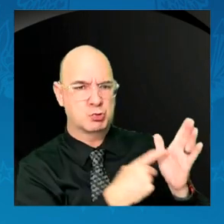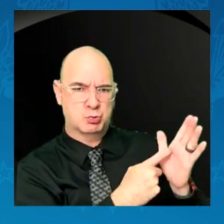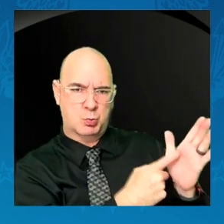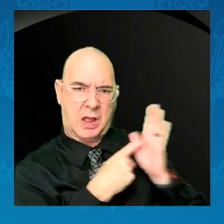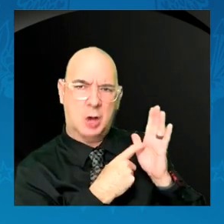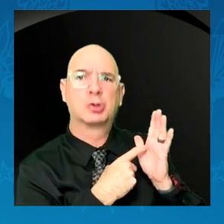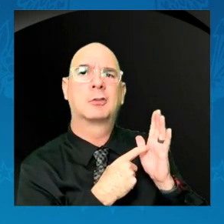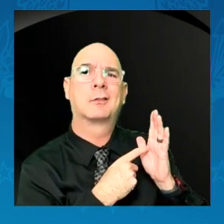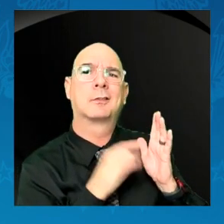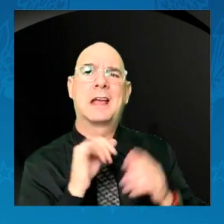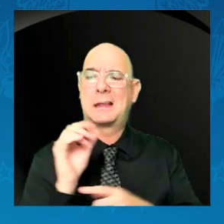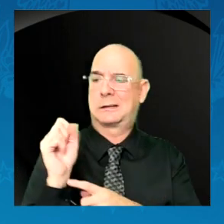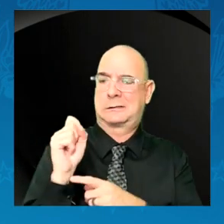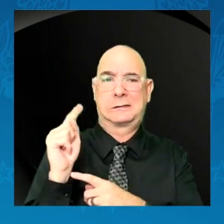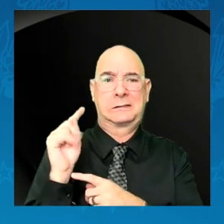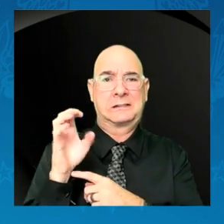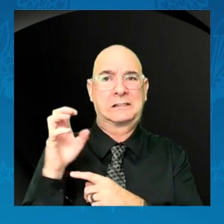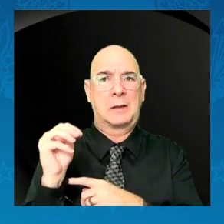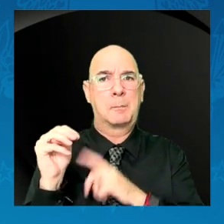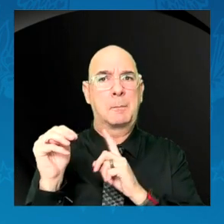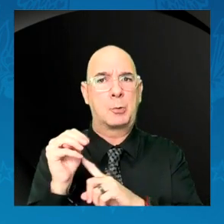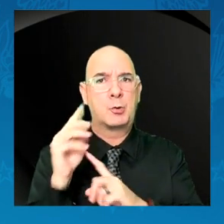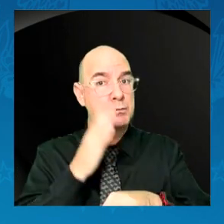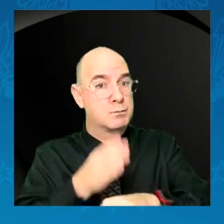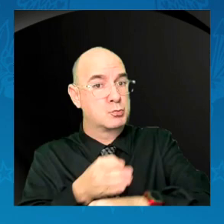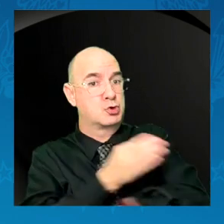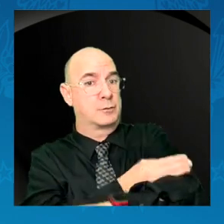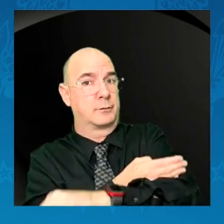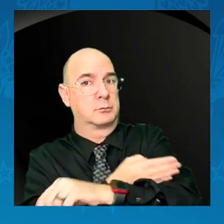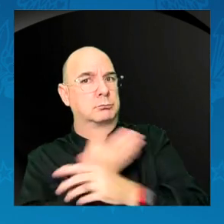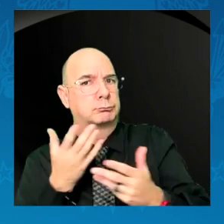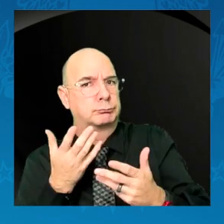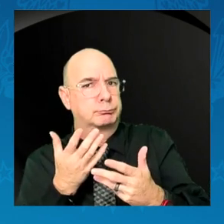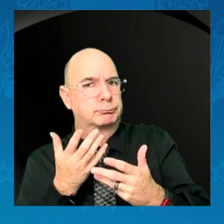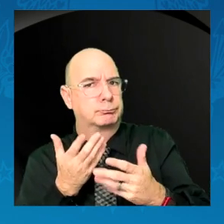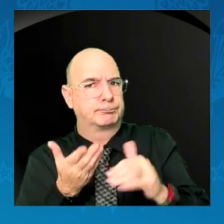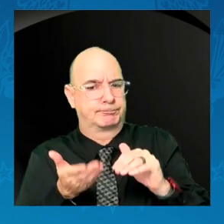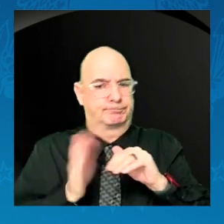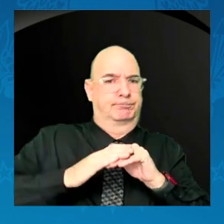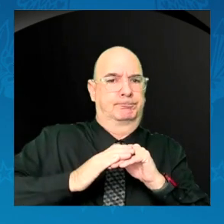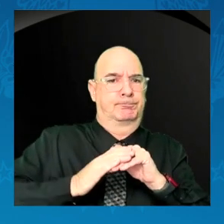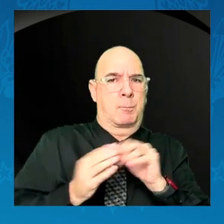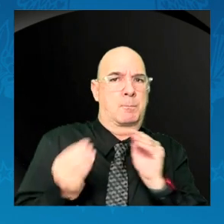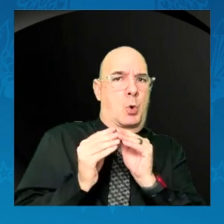to improve and enhance our nation's security and do the work that we must do in the work